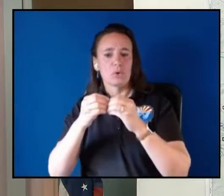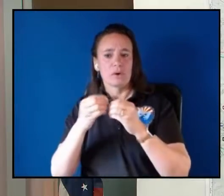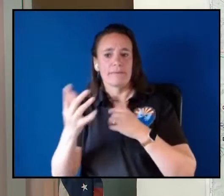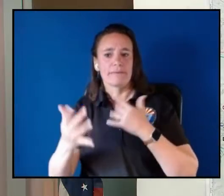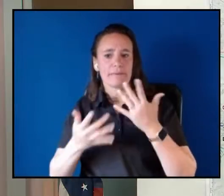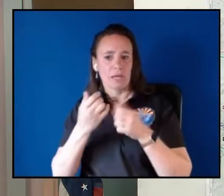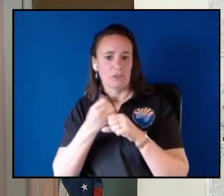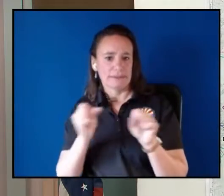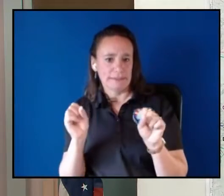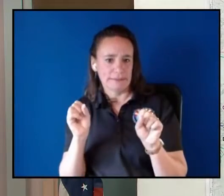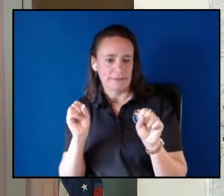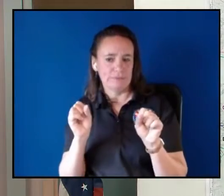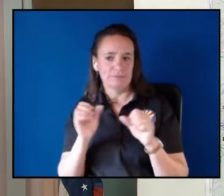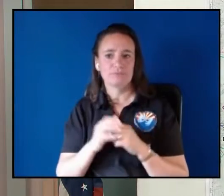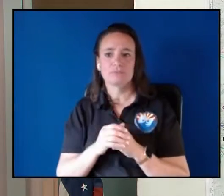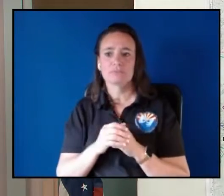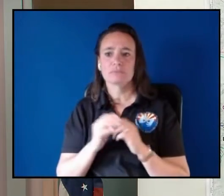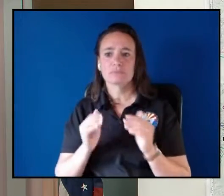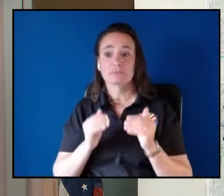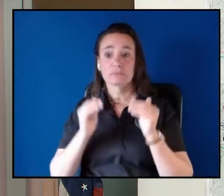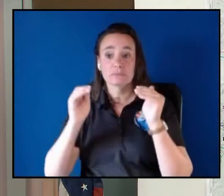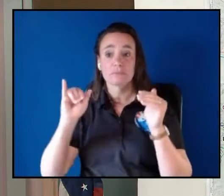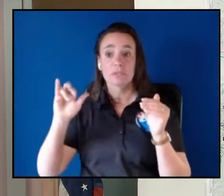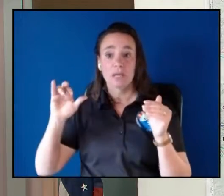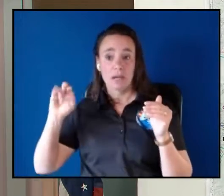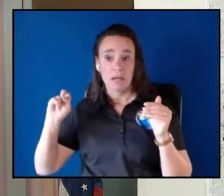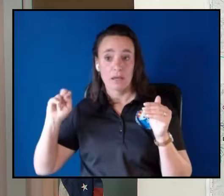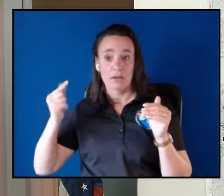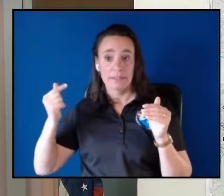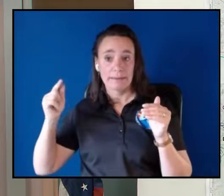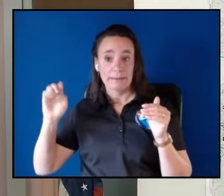Iron Gate area that work from Division "India" is still progressing.